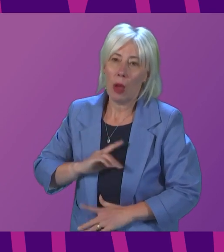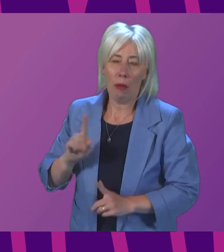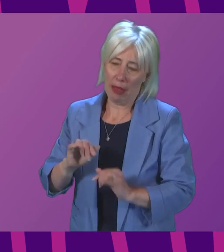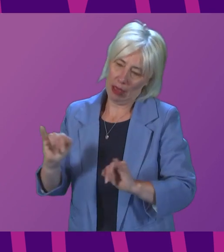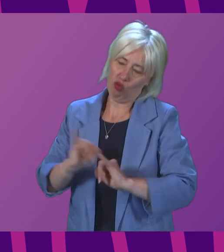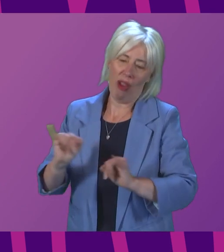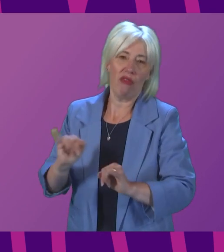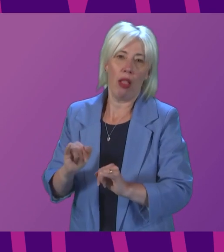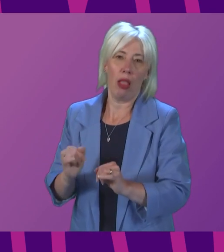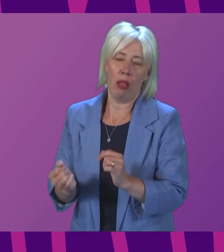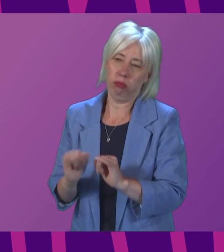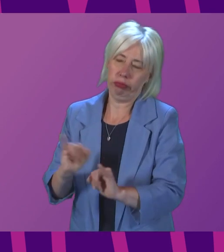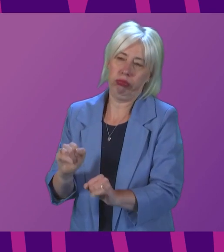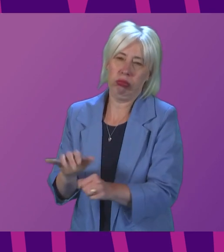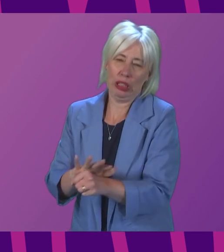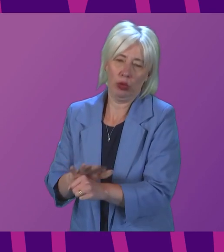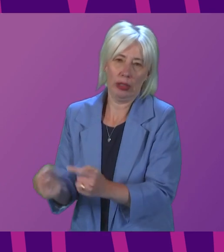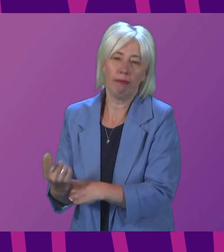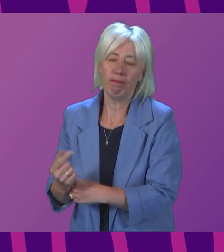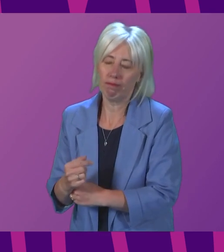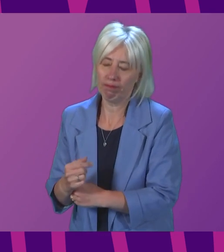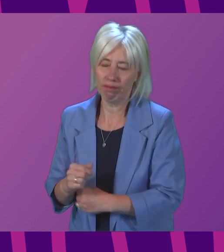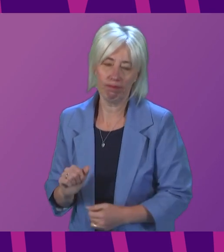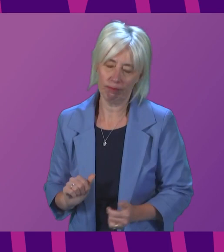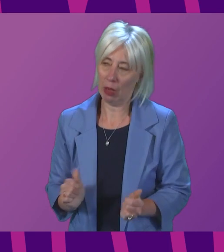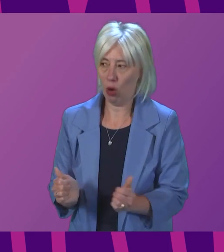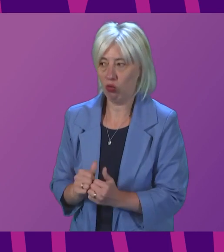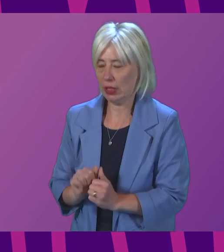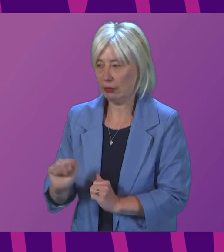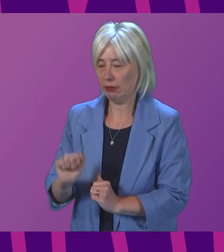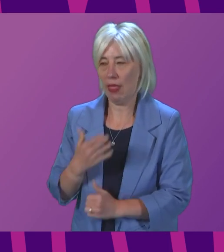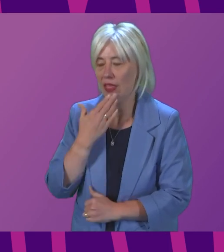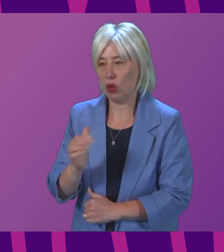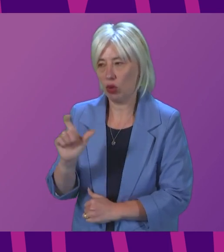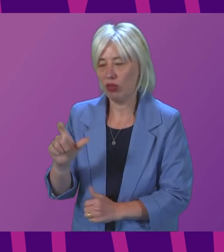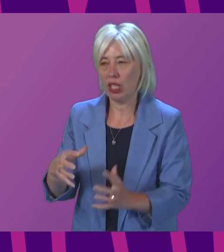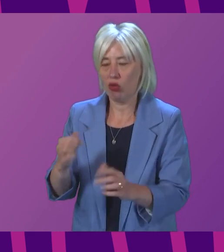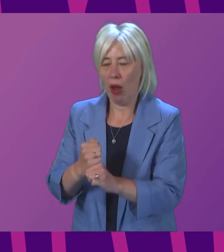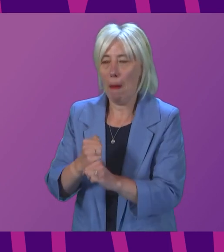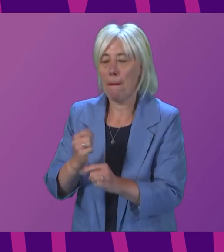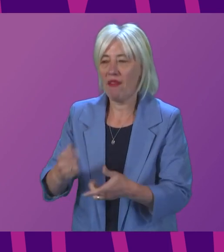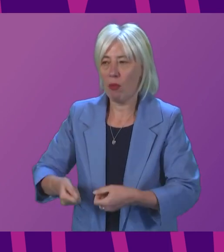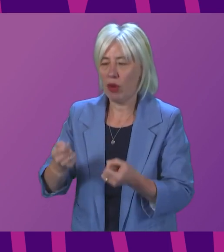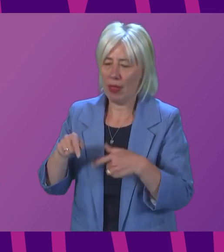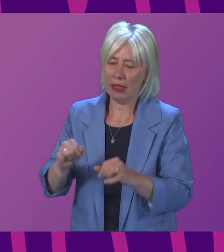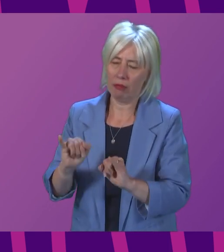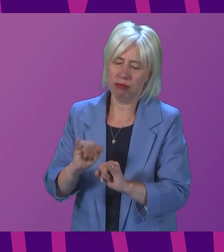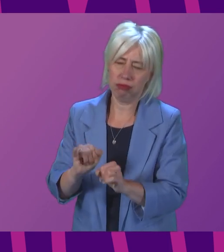Yes, I very much agree with all of that, and I thank Christine Grahame for bringing that tragic issue to the chamber today.